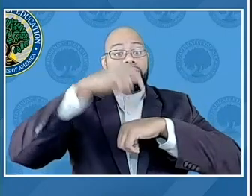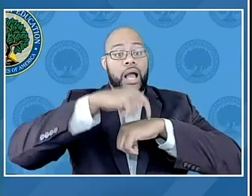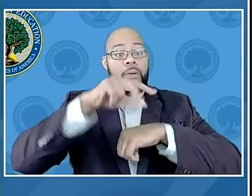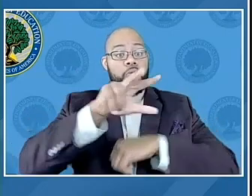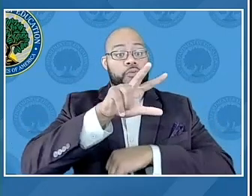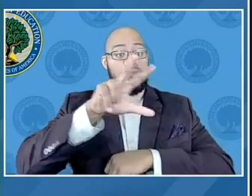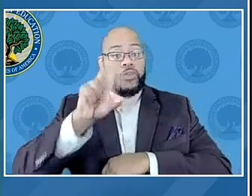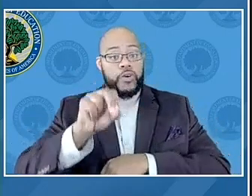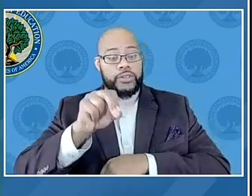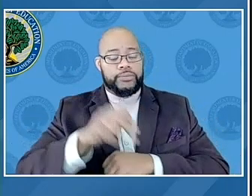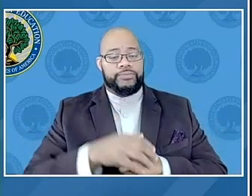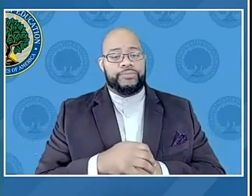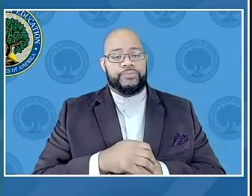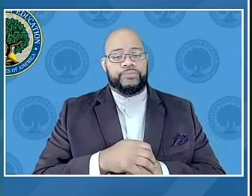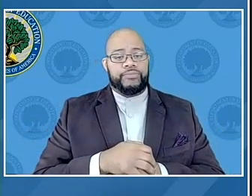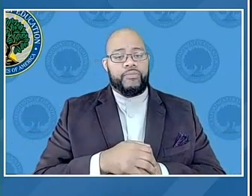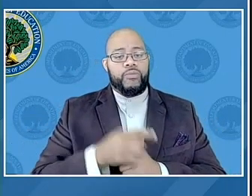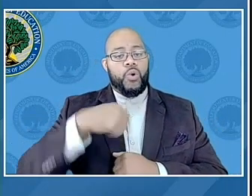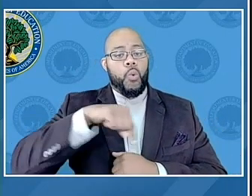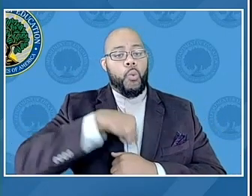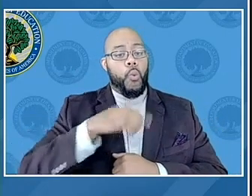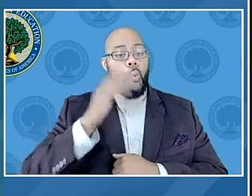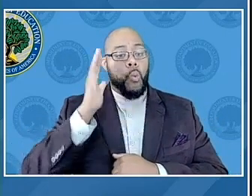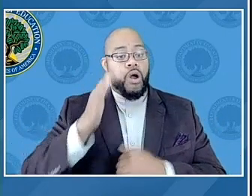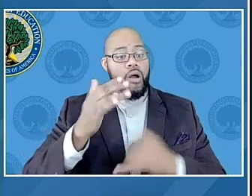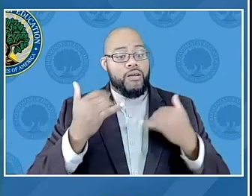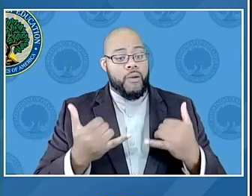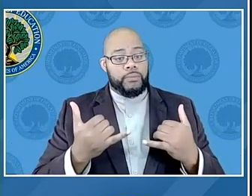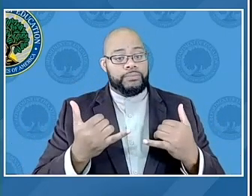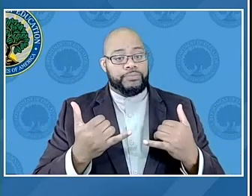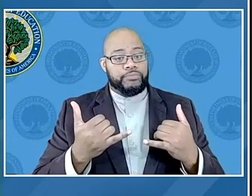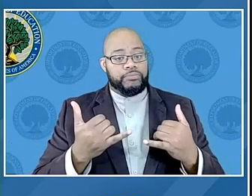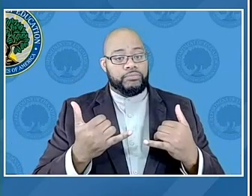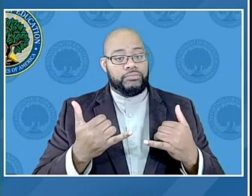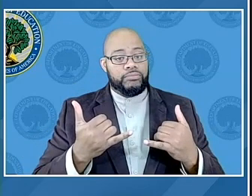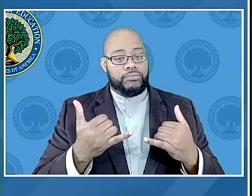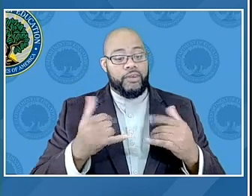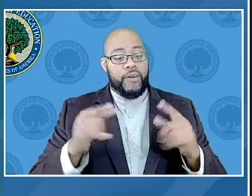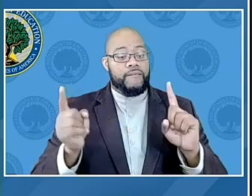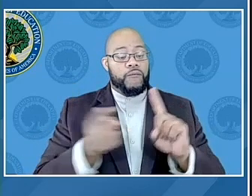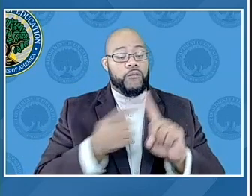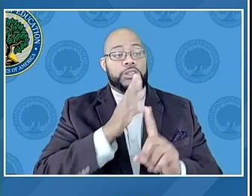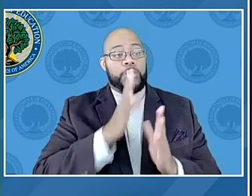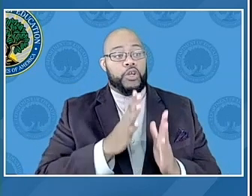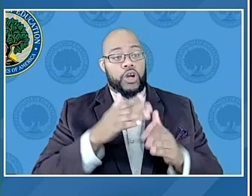And we are going to let our first speaker in.